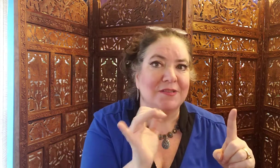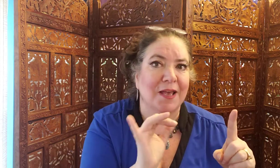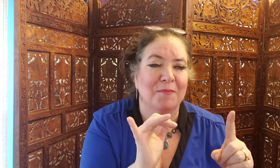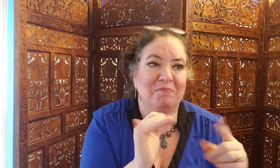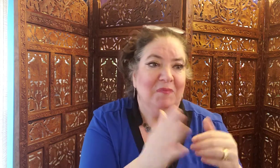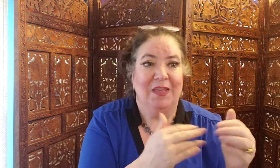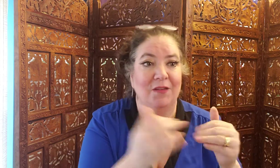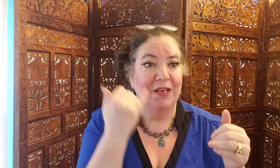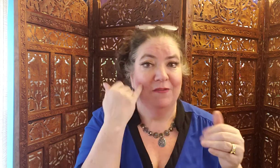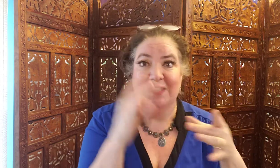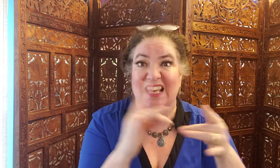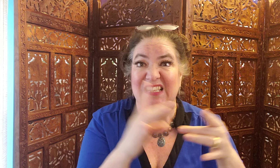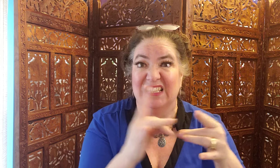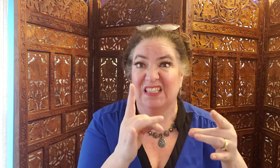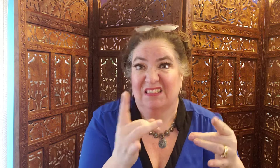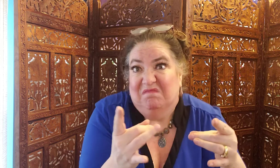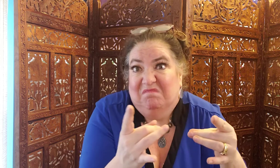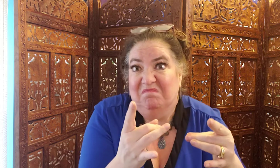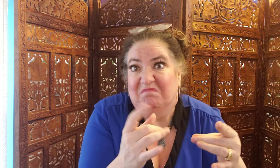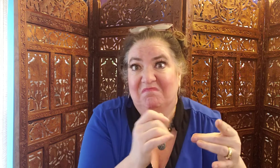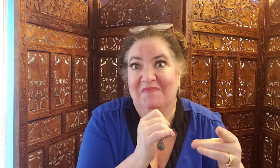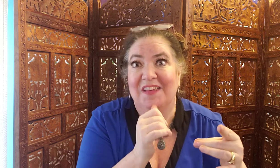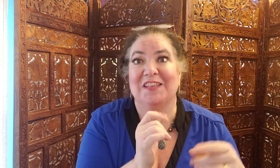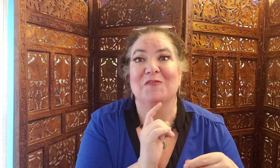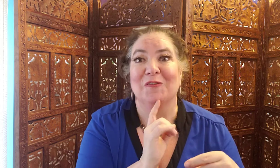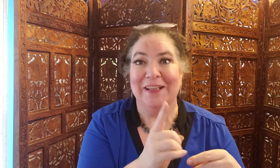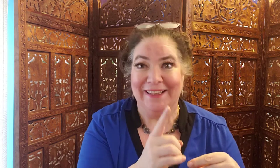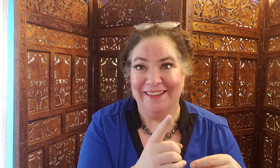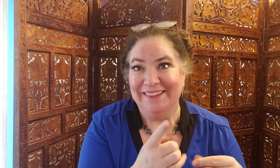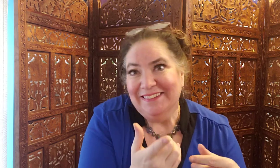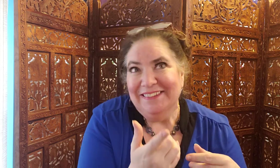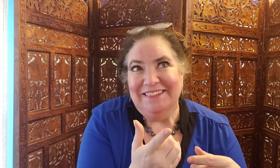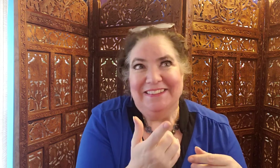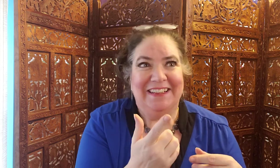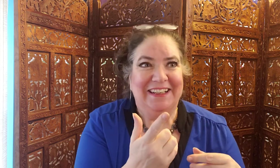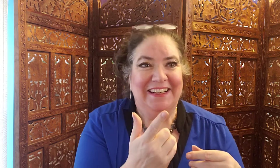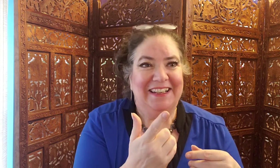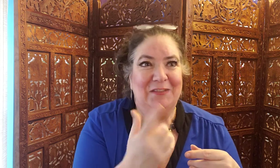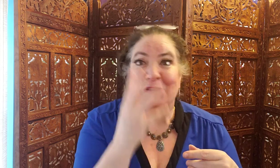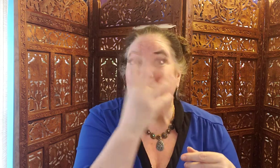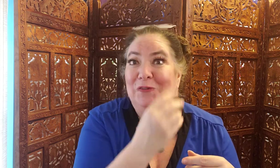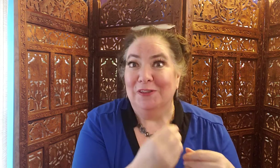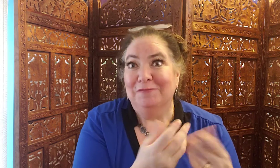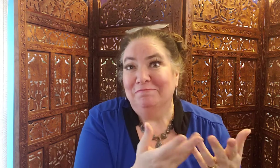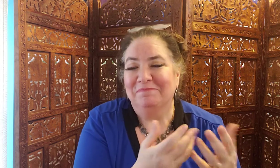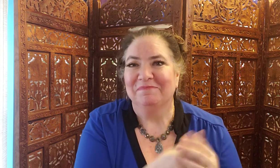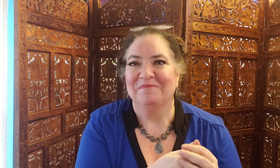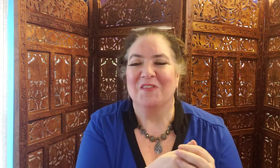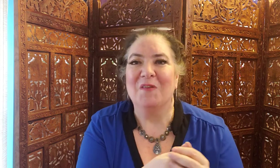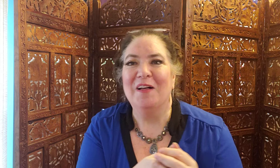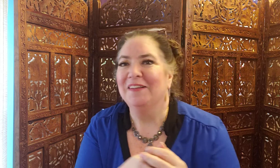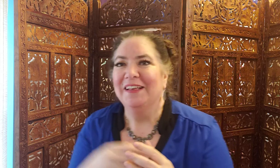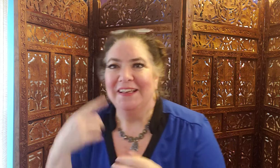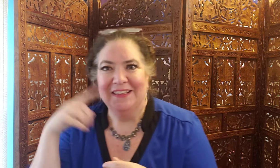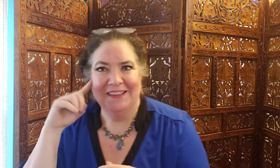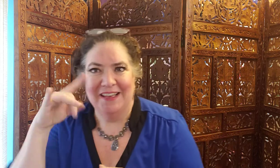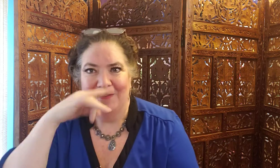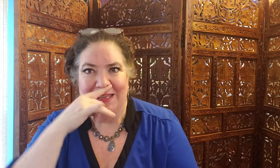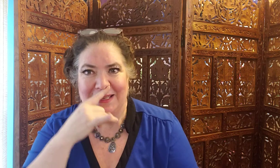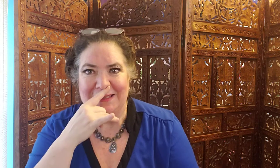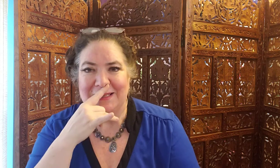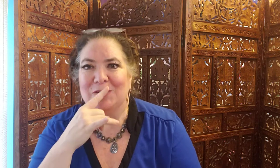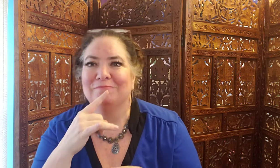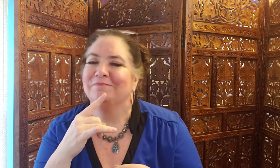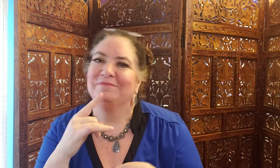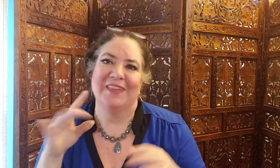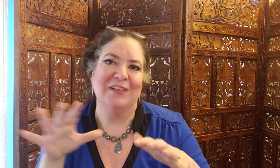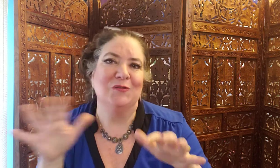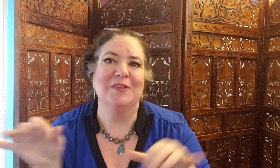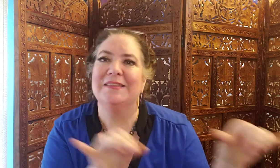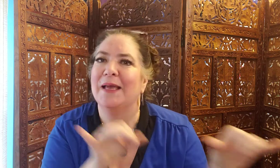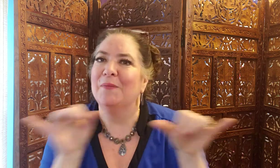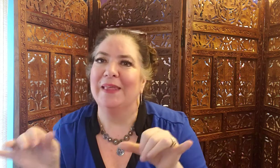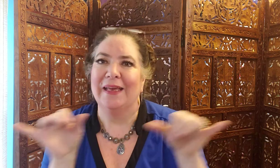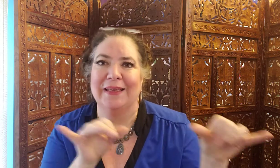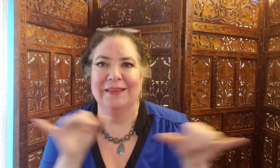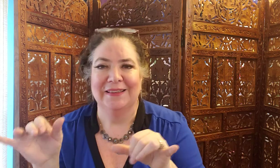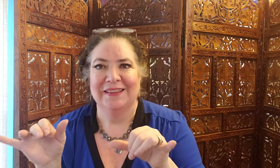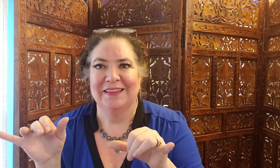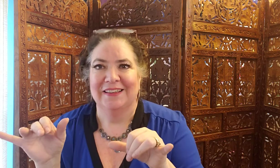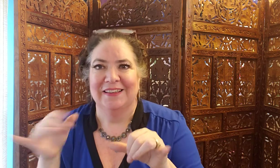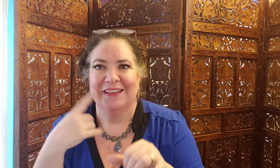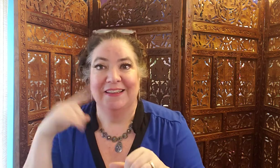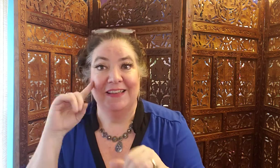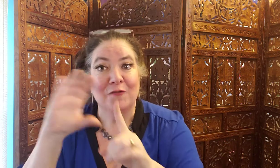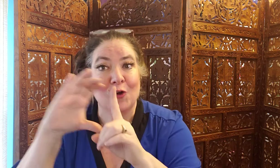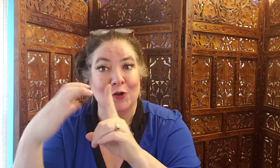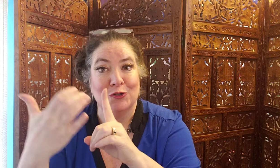same even if the sentence isn't really beautiful. Well. Deaf kids do the same thing. In Deaf culture